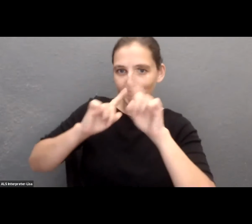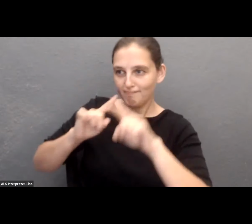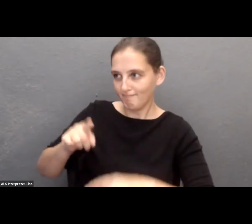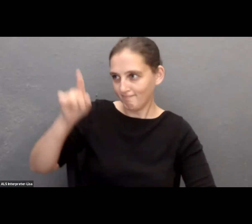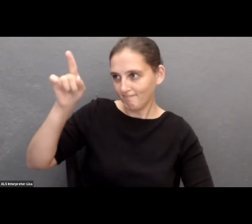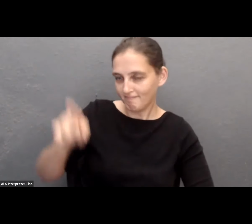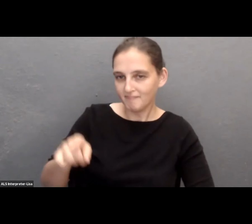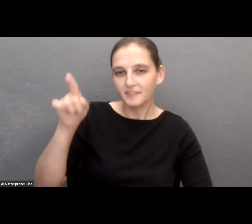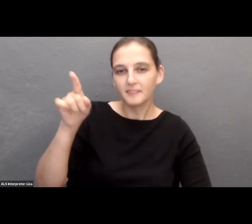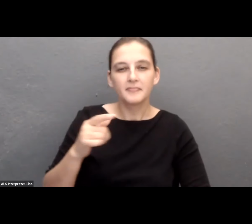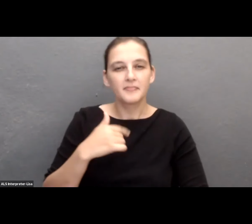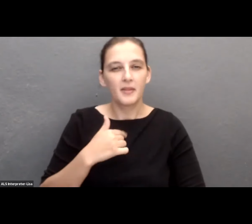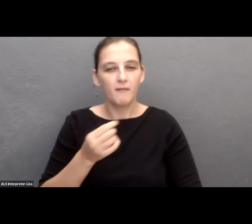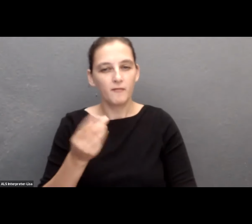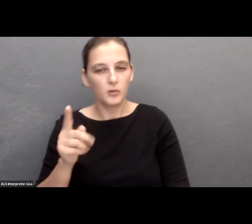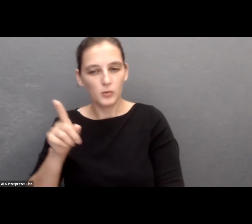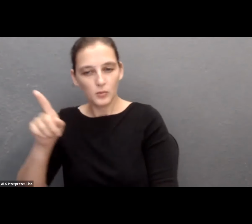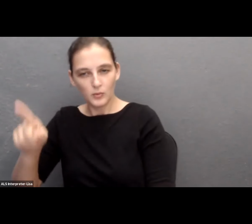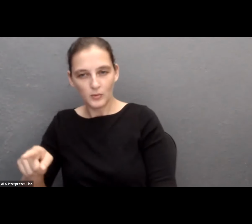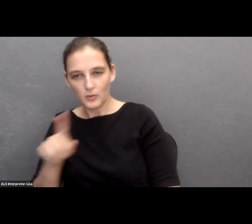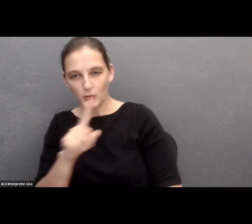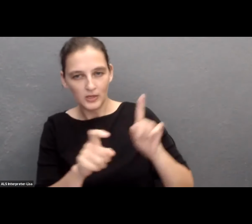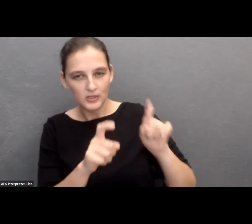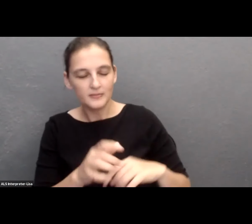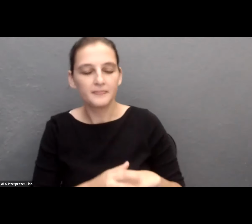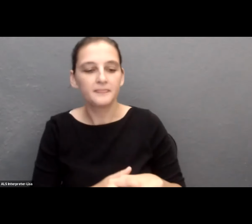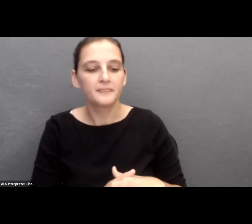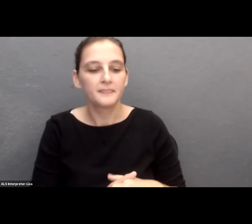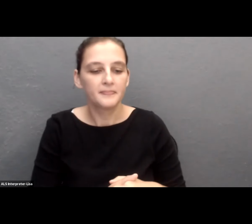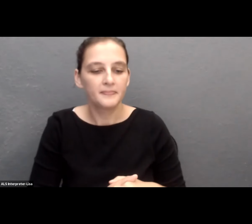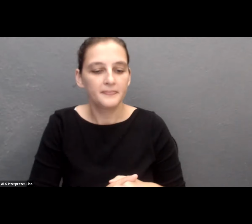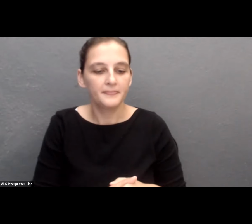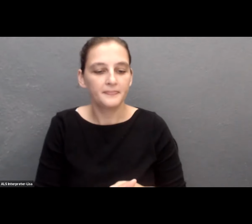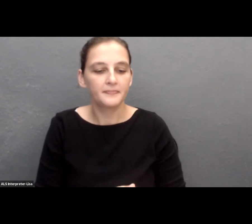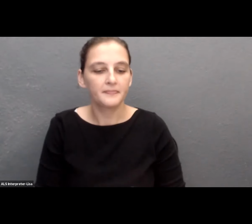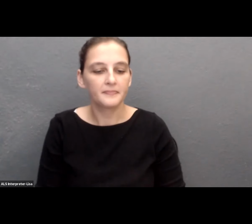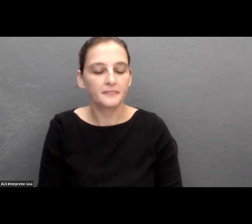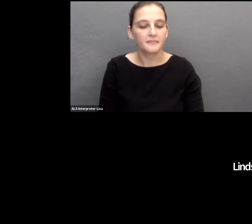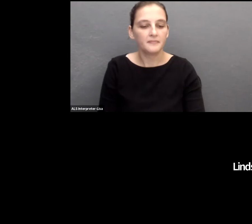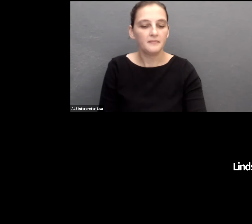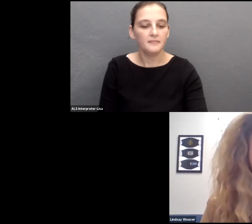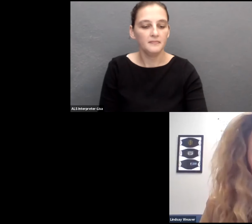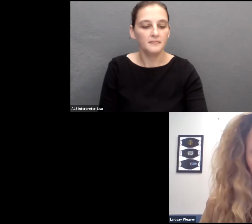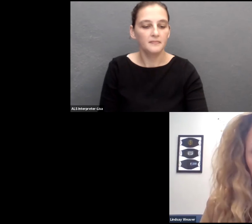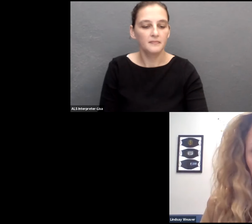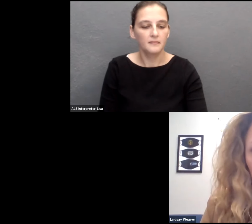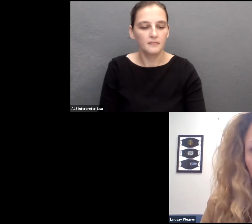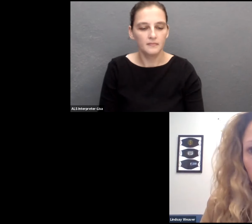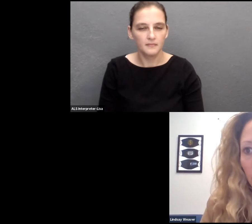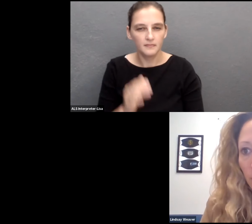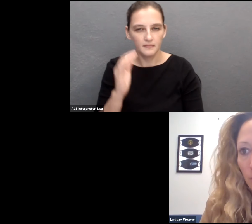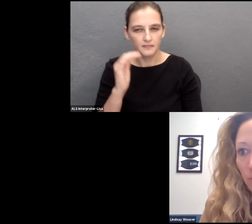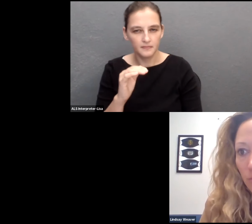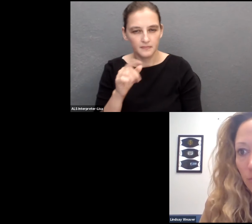But I do have some questions here. We had a crush -- question from the audience,